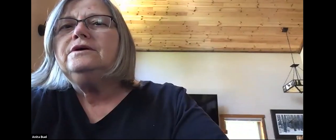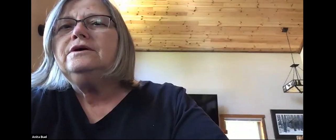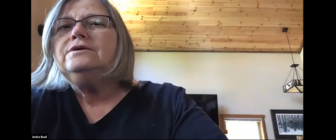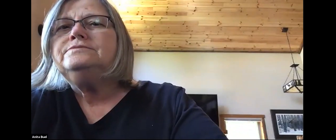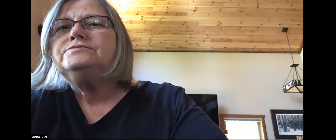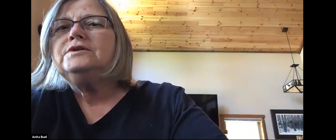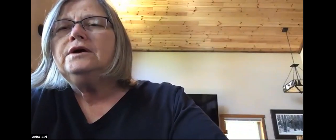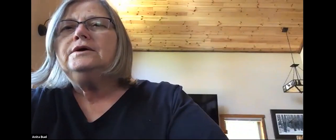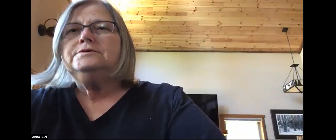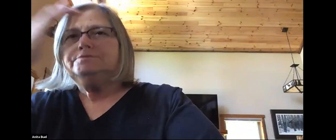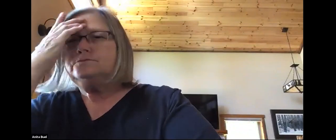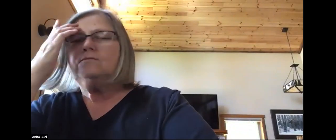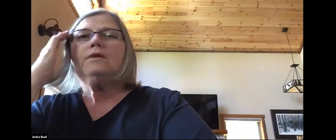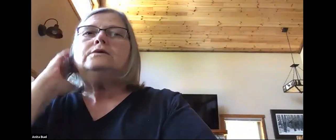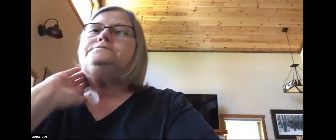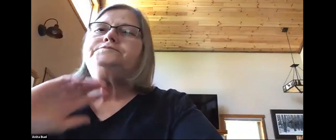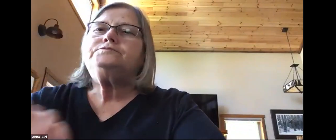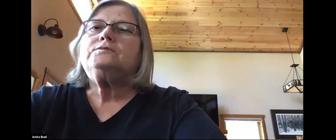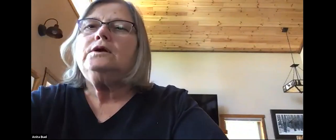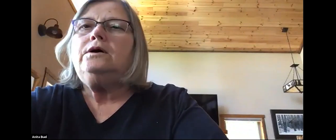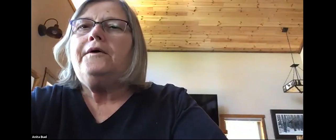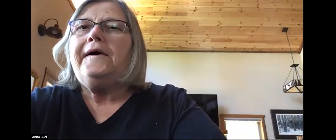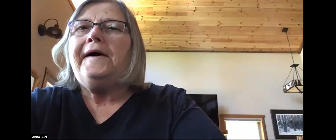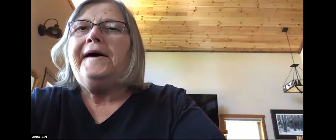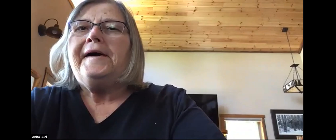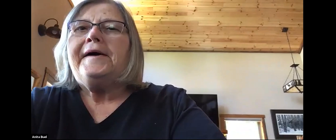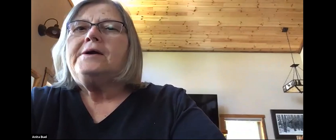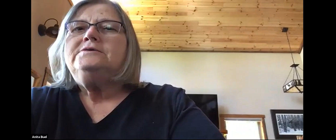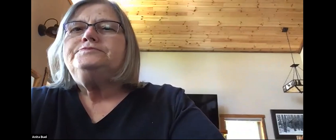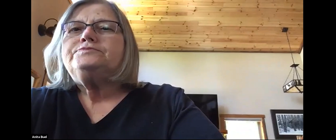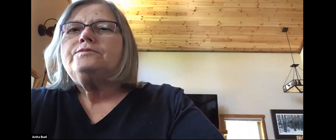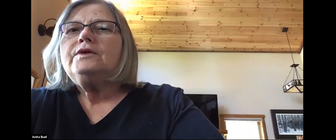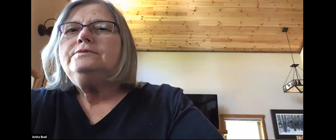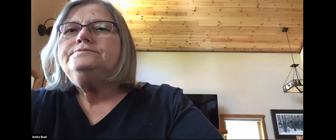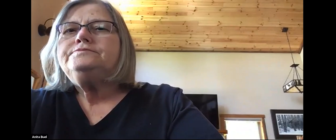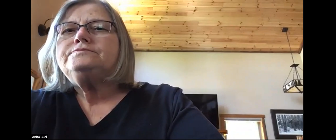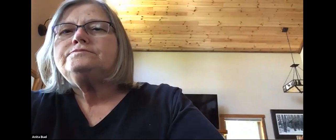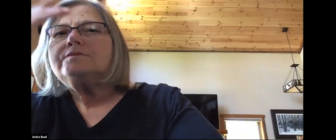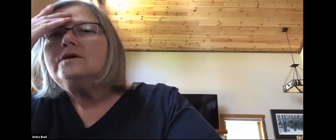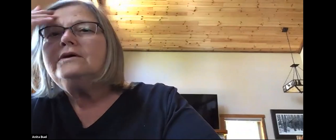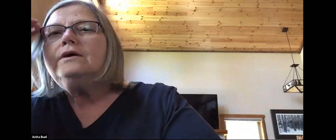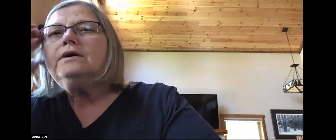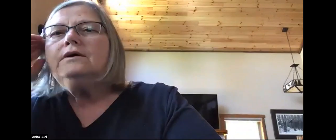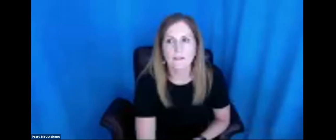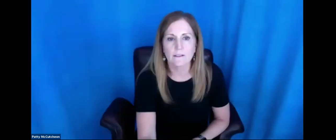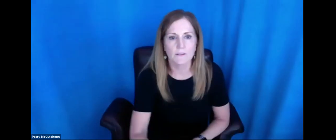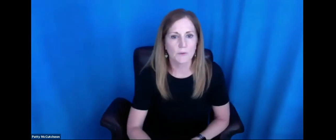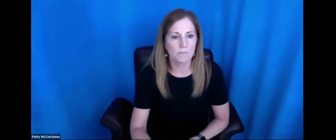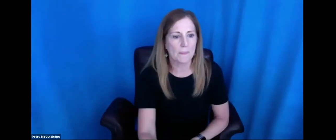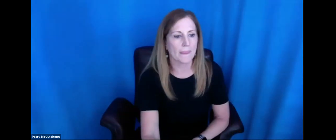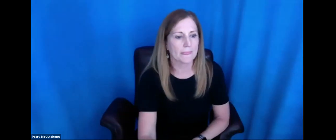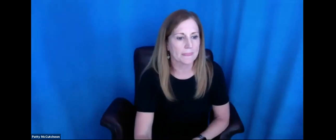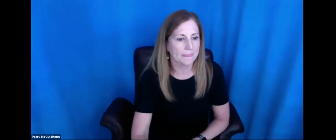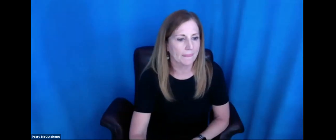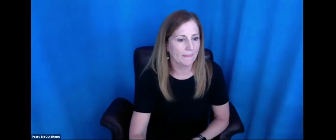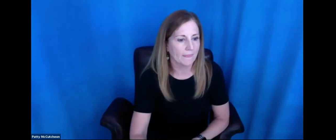I think that voting accessibility was wonderful.